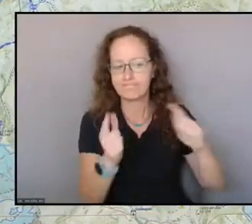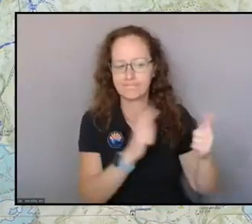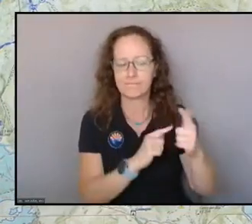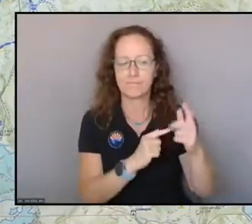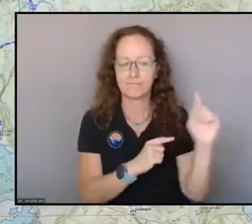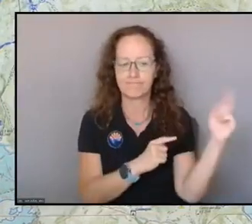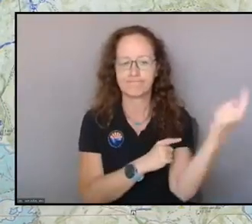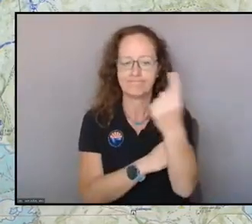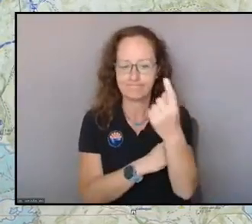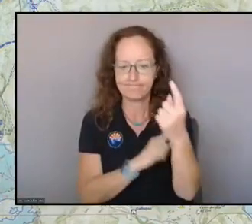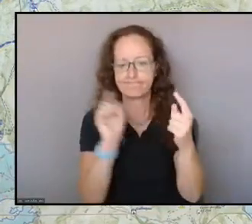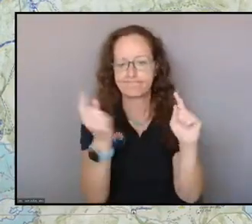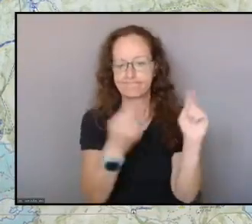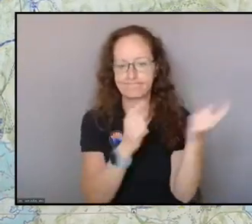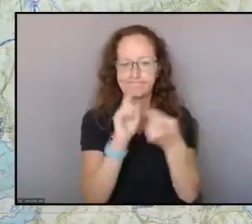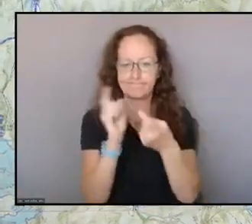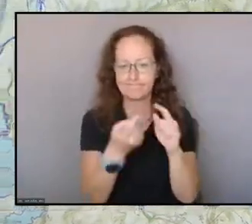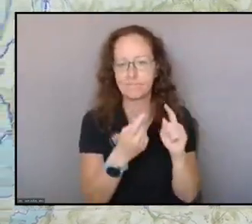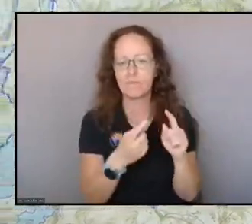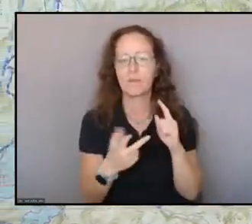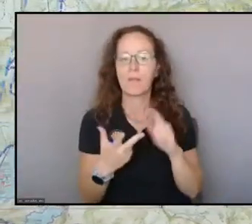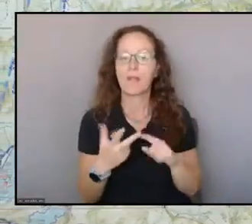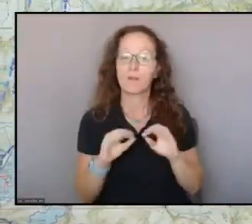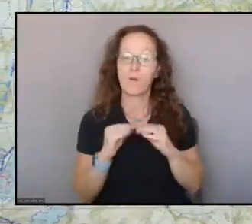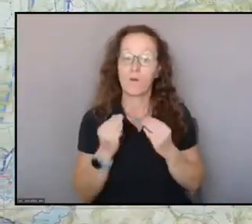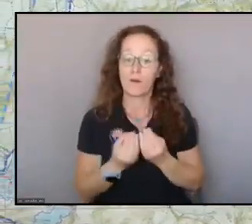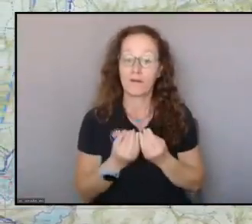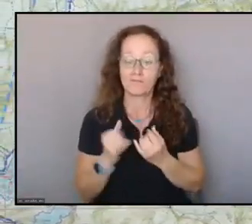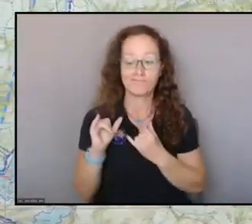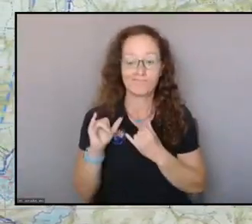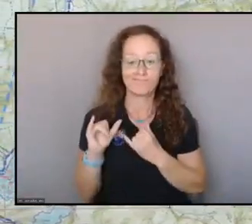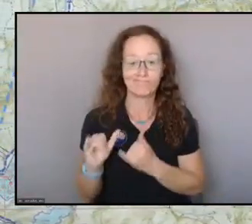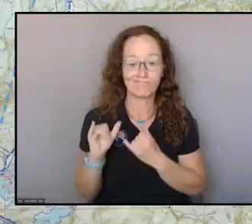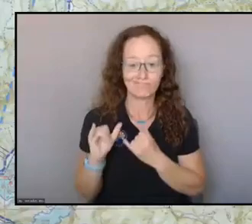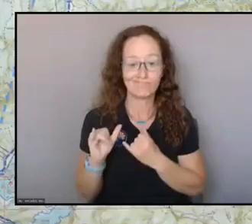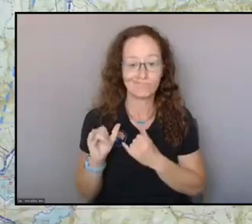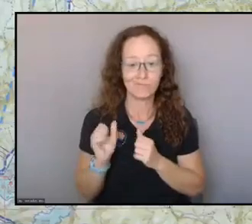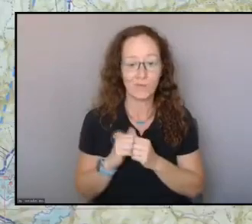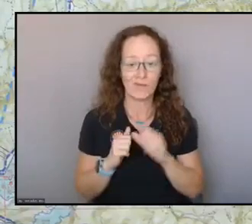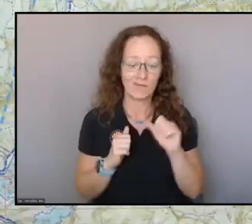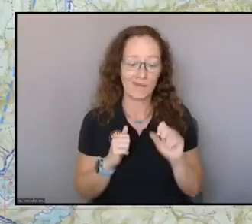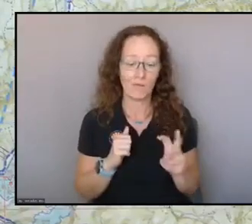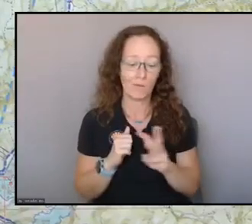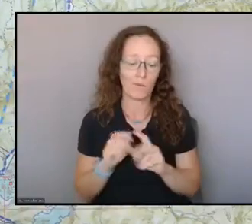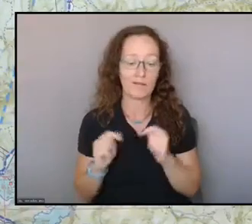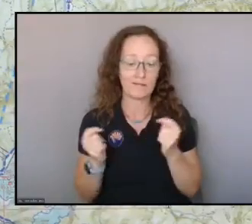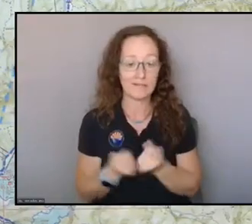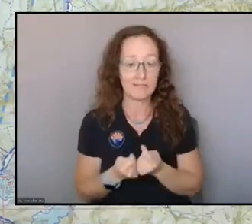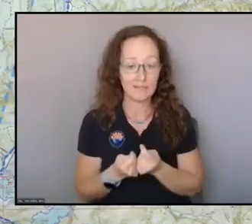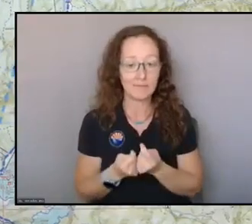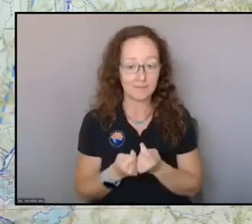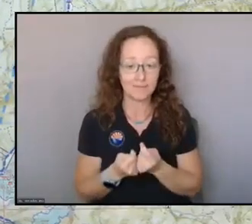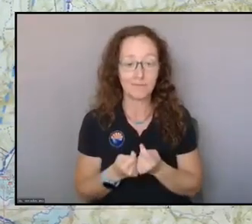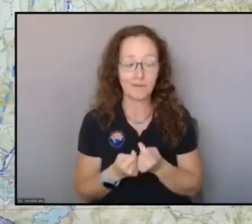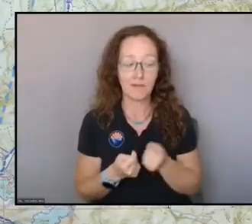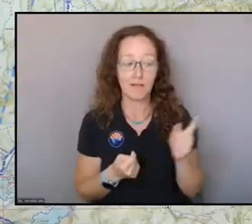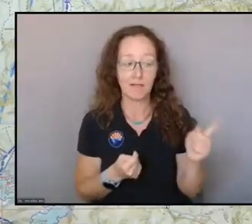AND ALONG WITH THAT WE HAVE AN ORGANIZATION THAT MIRRORS THE SOUTHWEST TEAM, SO WE'LL PICK UP WHERE THEY